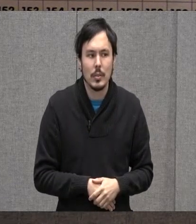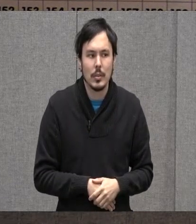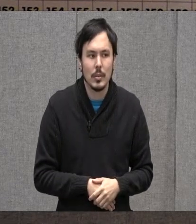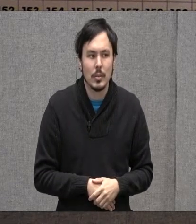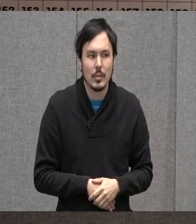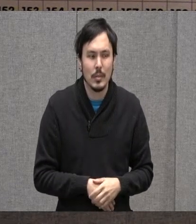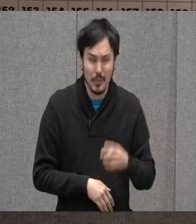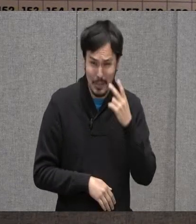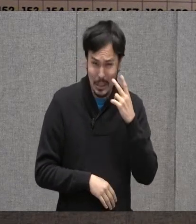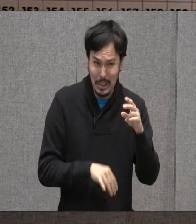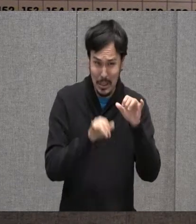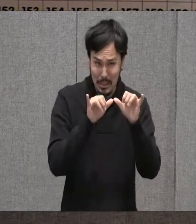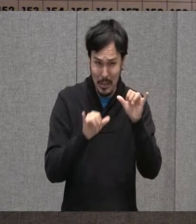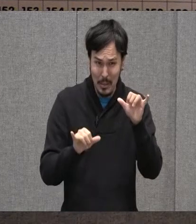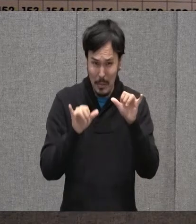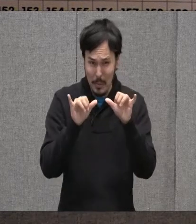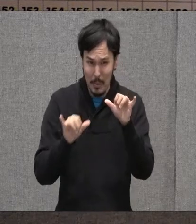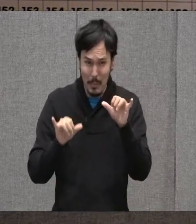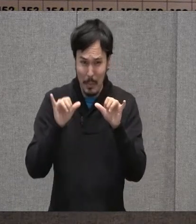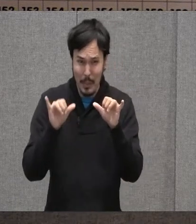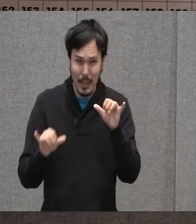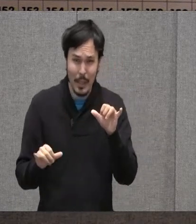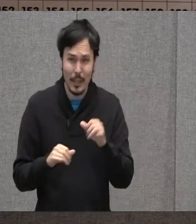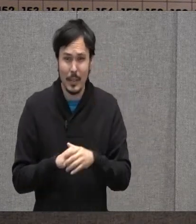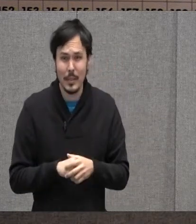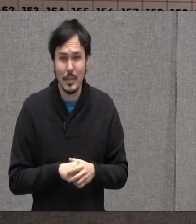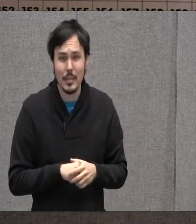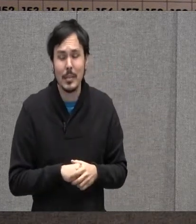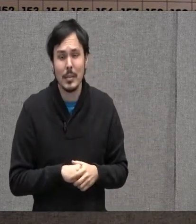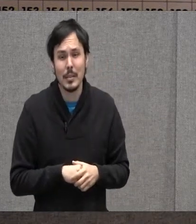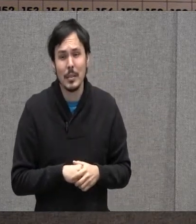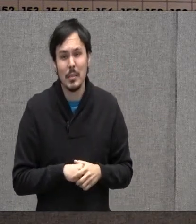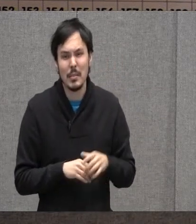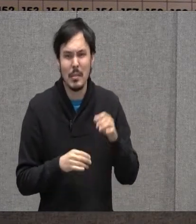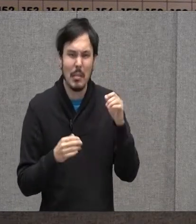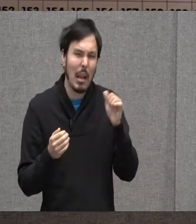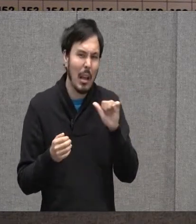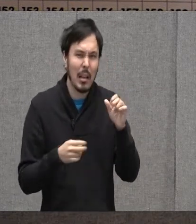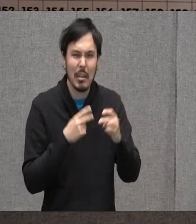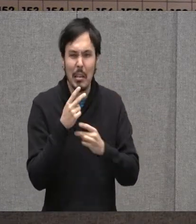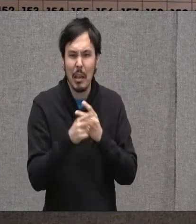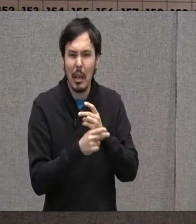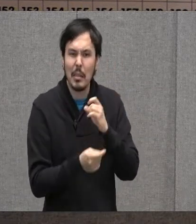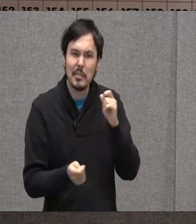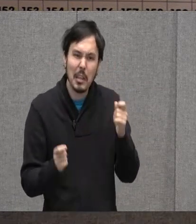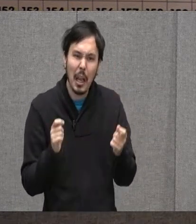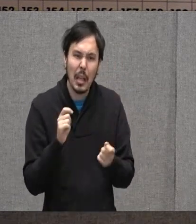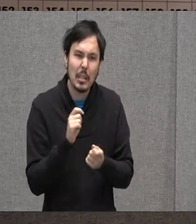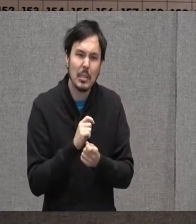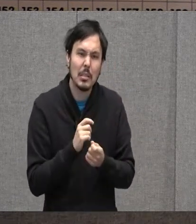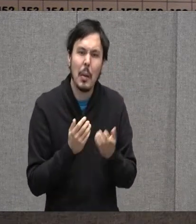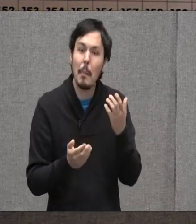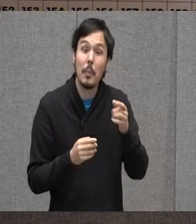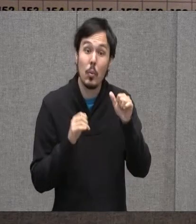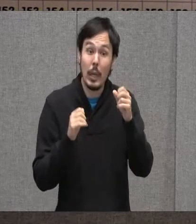Do you see any patterns like in the way the 10s are changing or what's happening in the 100s place?